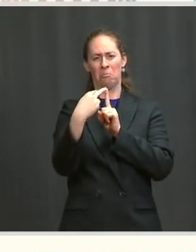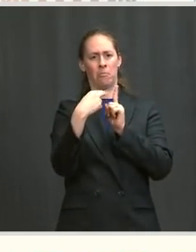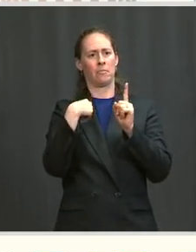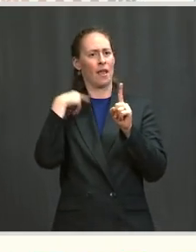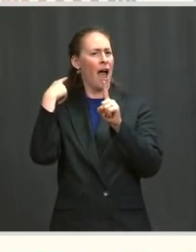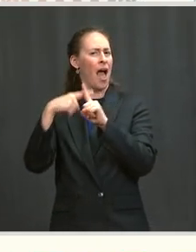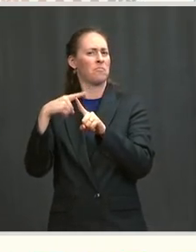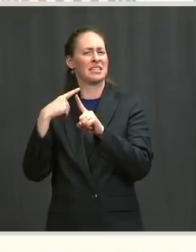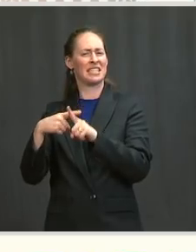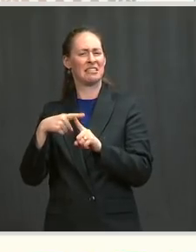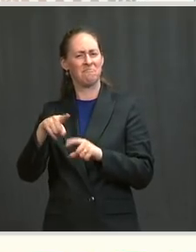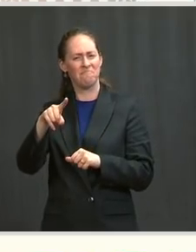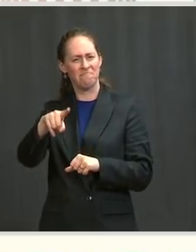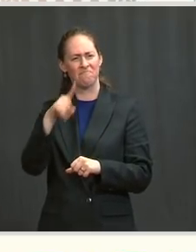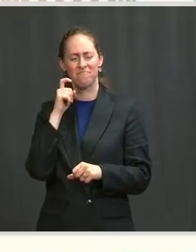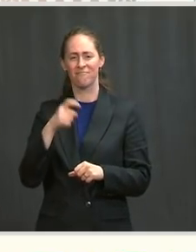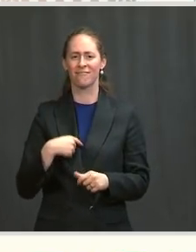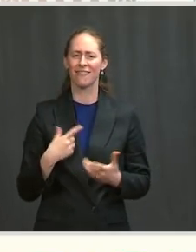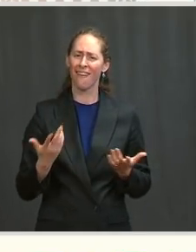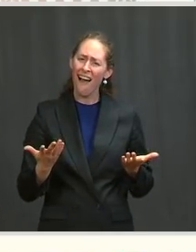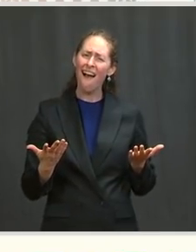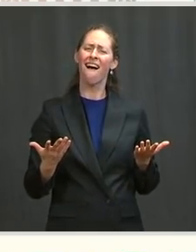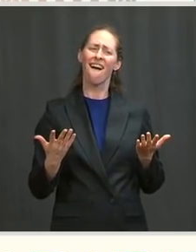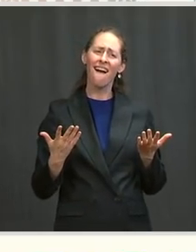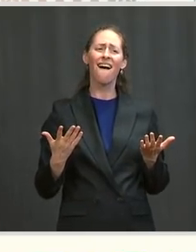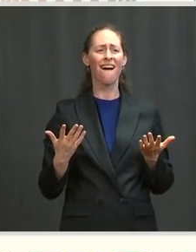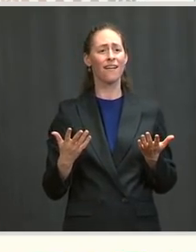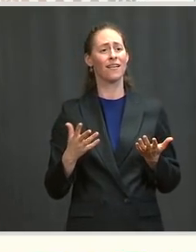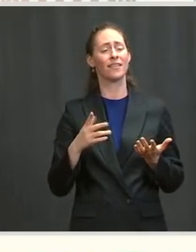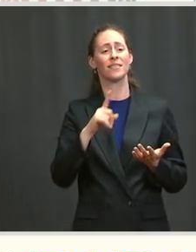Well, as my neurosurgeon once said, I'm probably a congenital optimist.